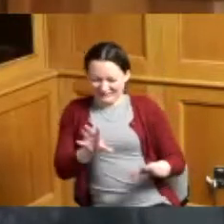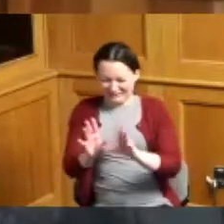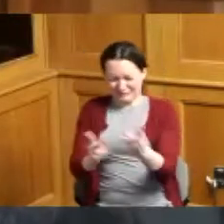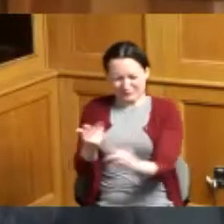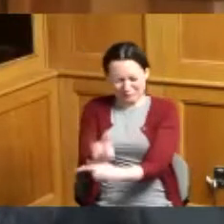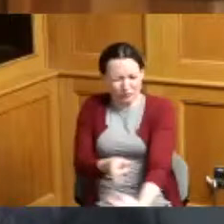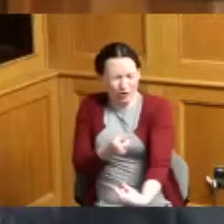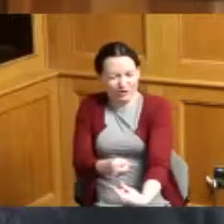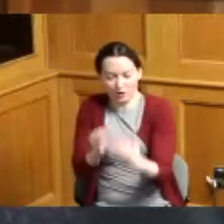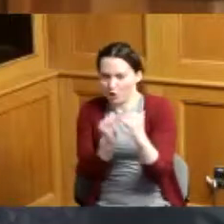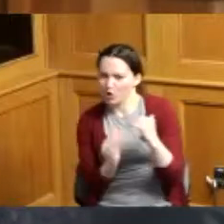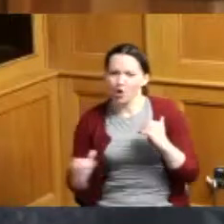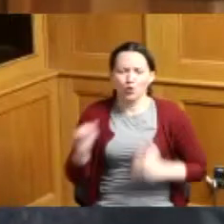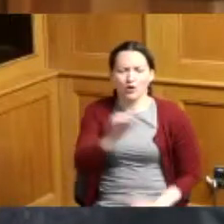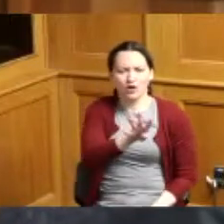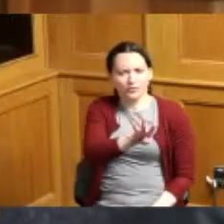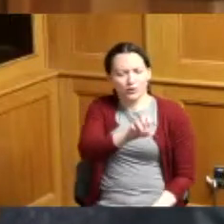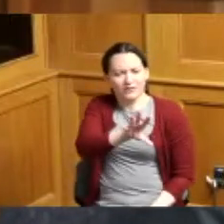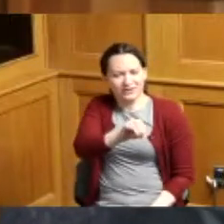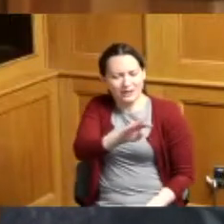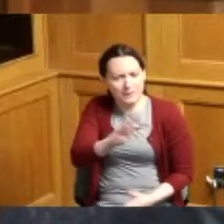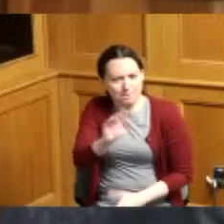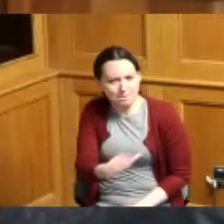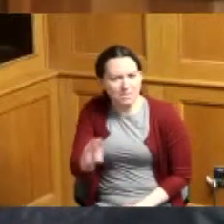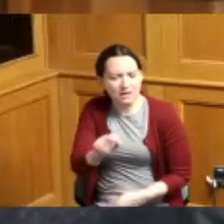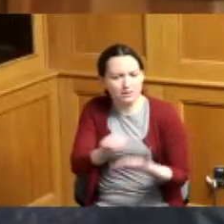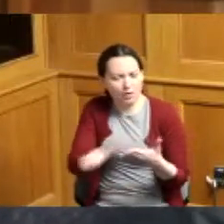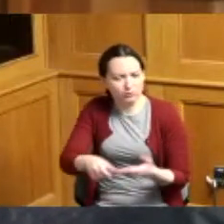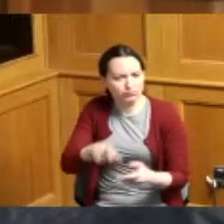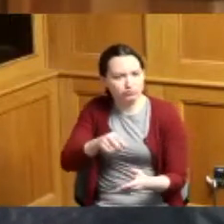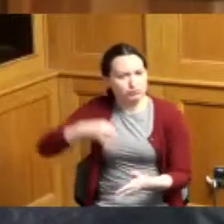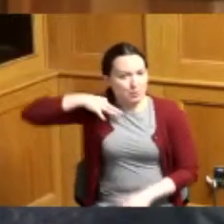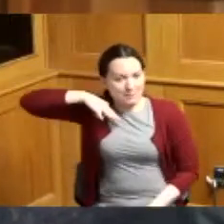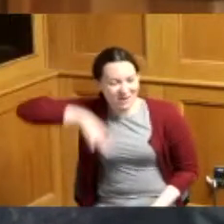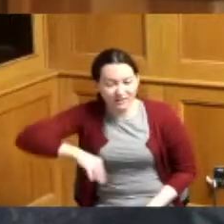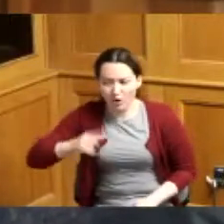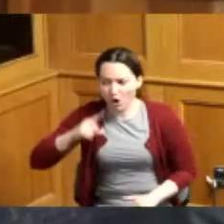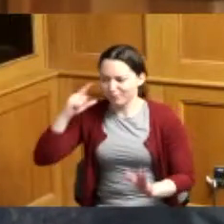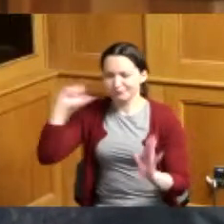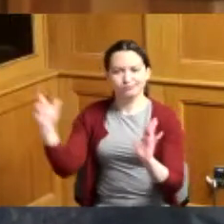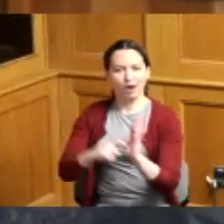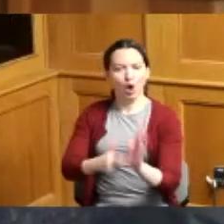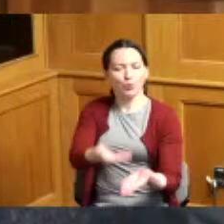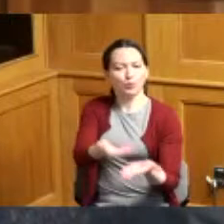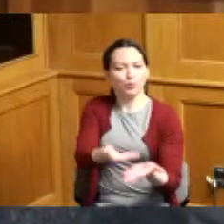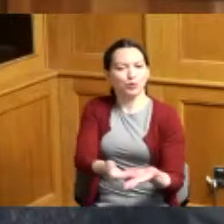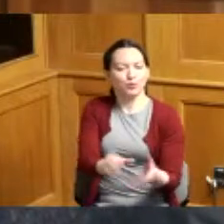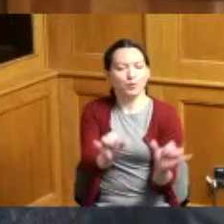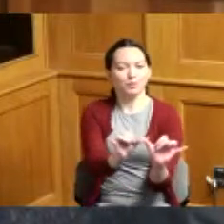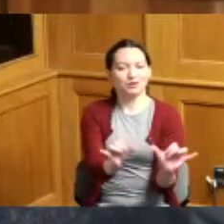above the 450 million economic benefit that has already been identified through a study through UC